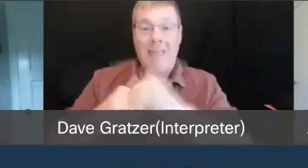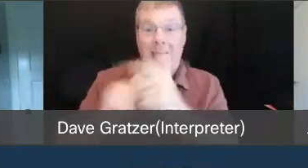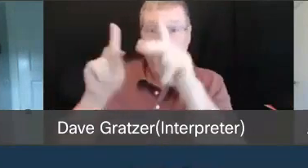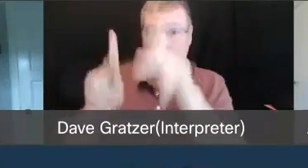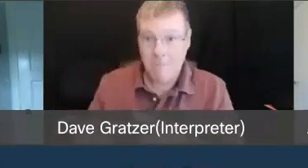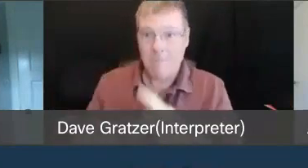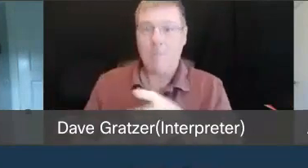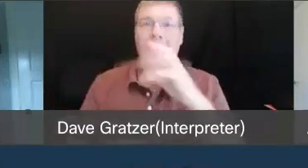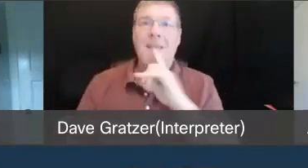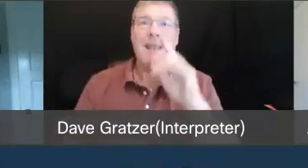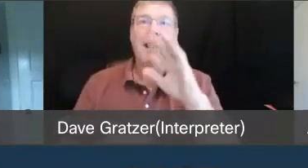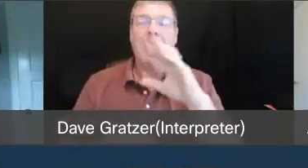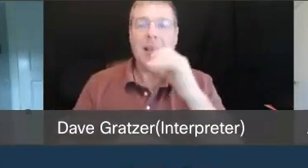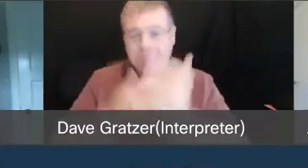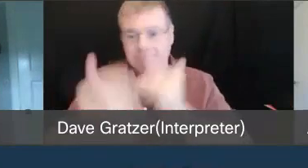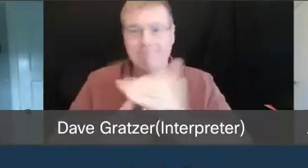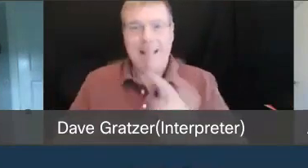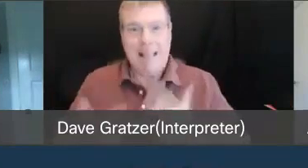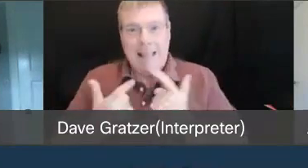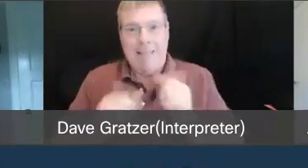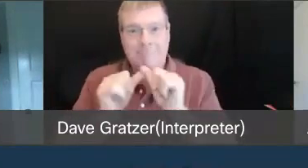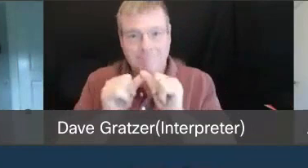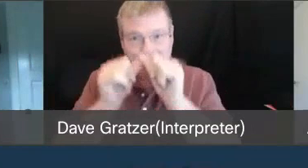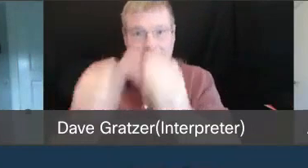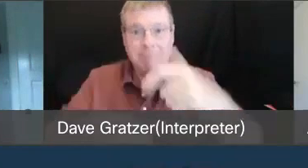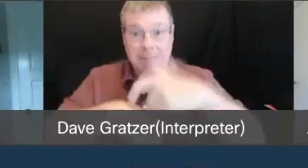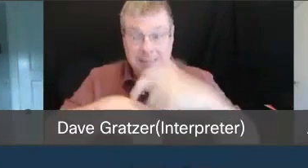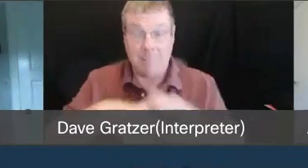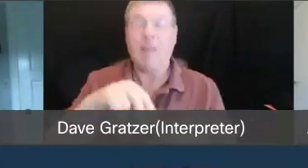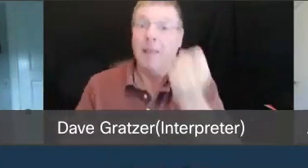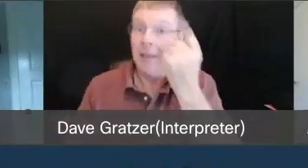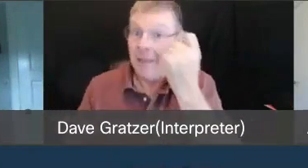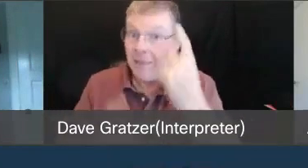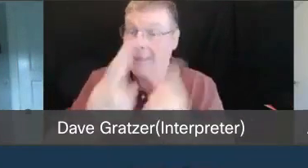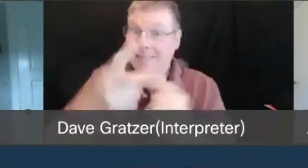and life progressed over time. The second part of a Medical Summary Report